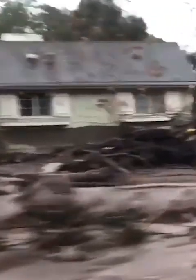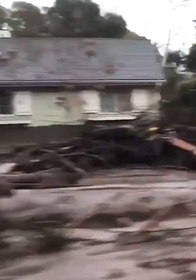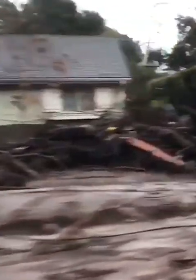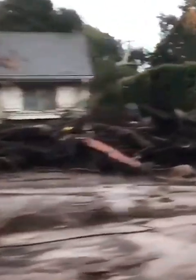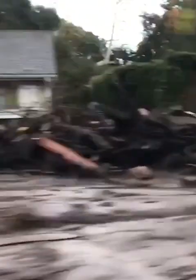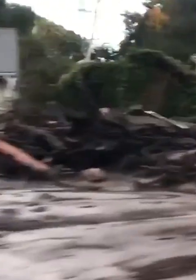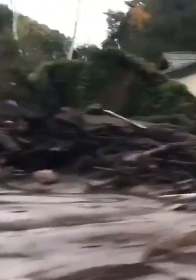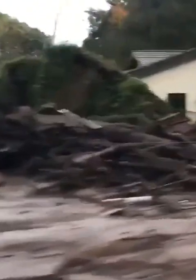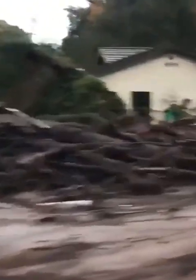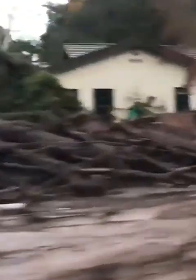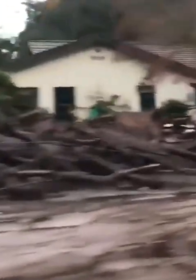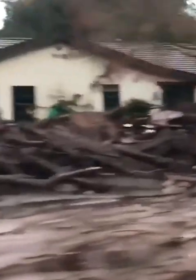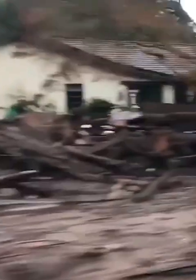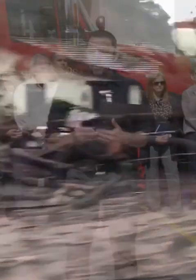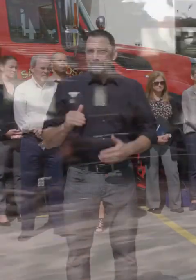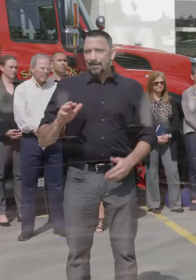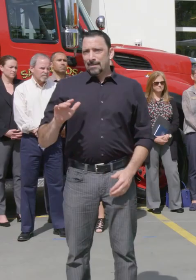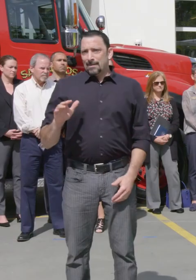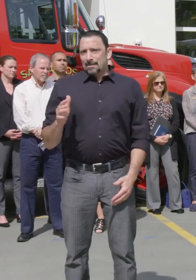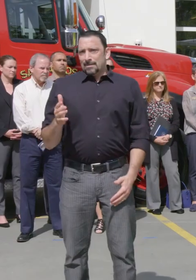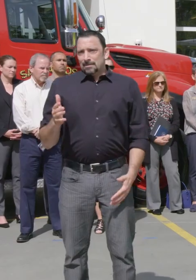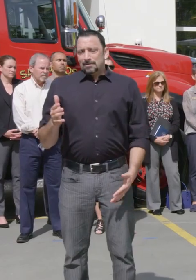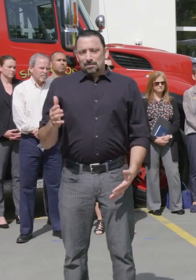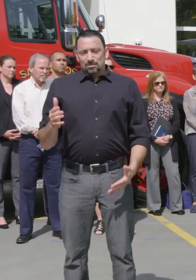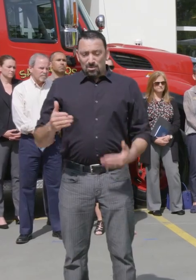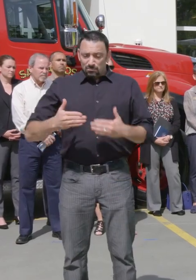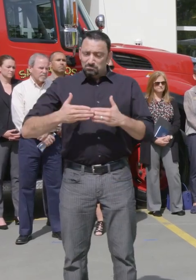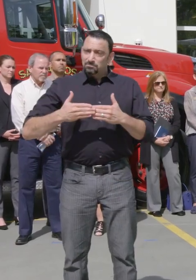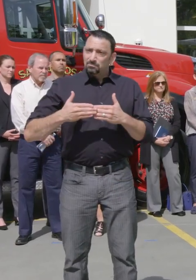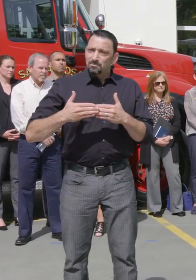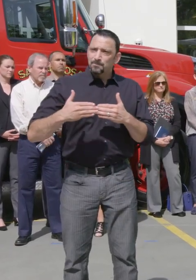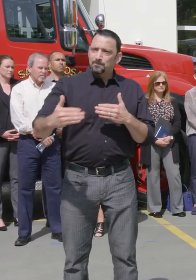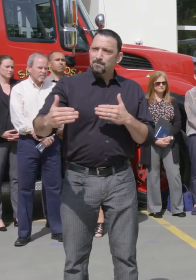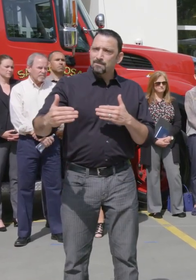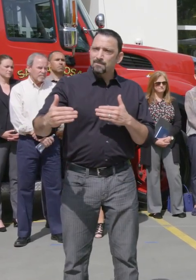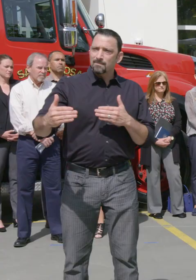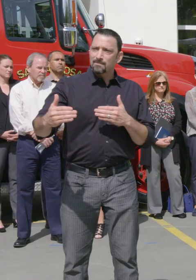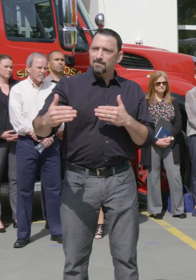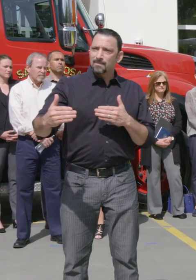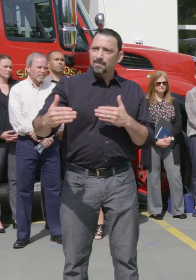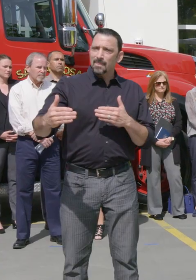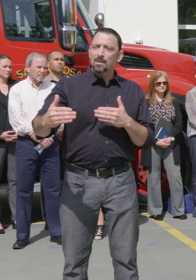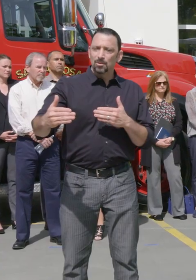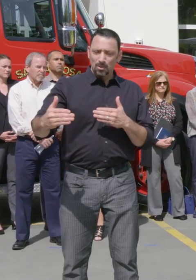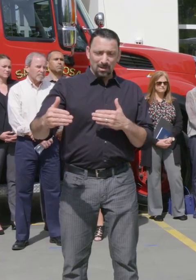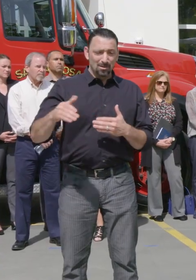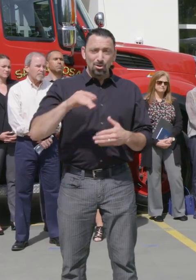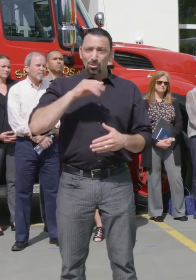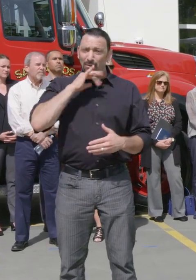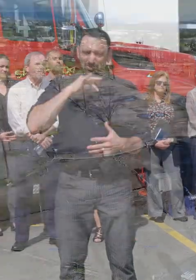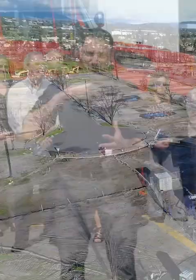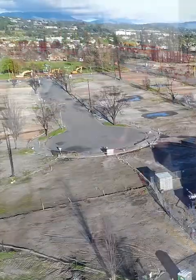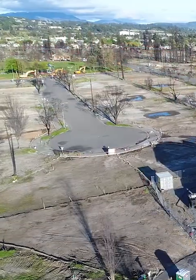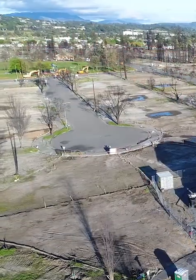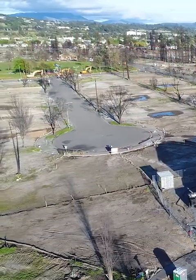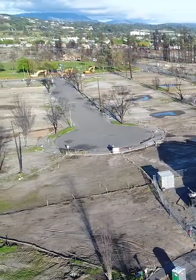successful as we are now." [OFFICIAL] "Moving forward after the debris has been cleaned up